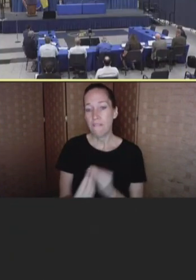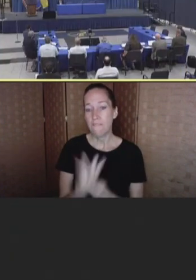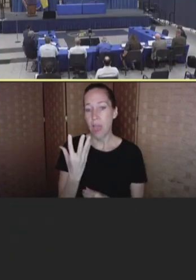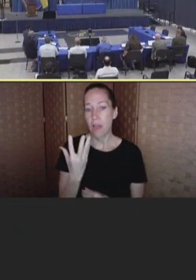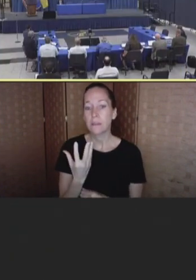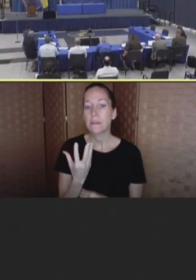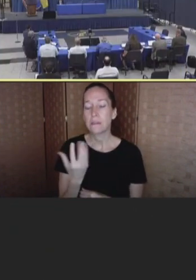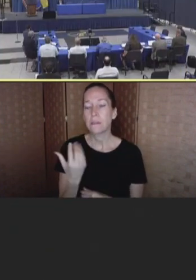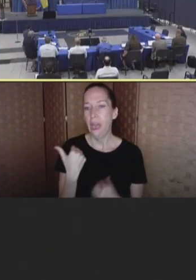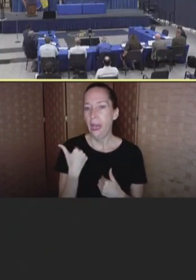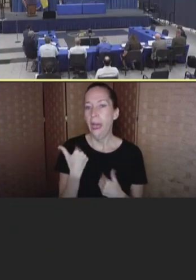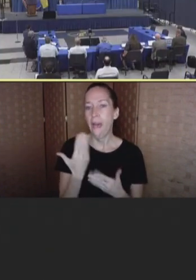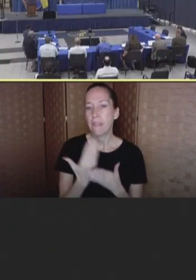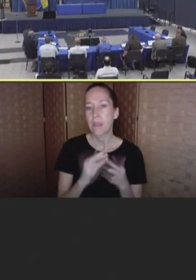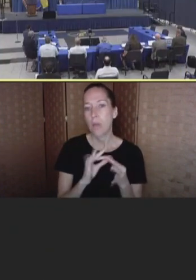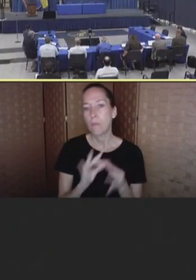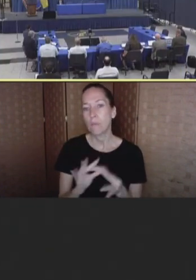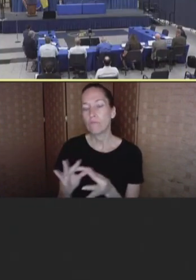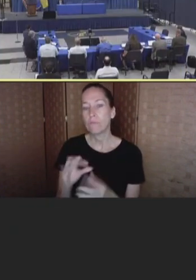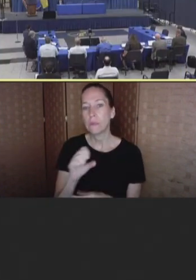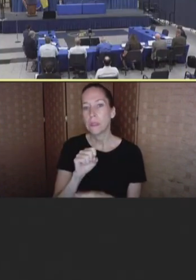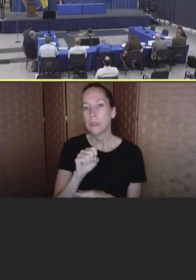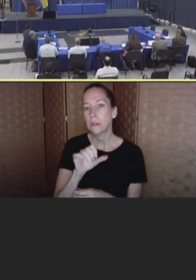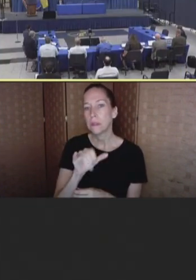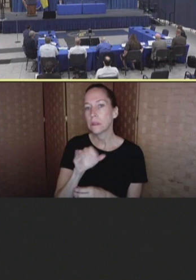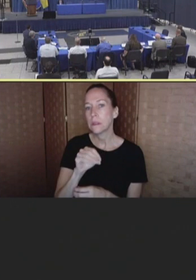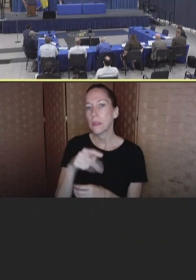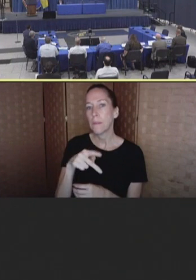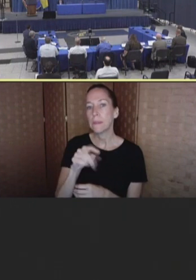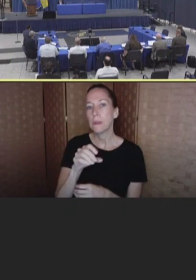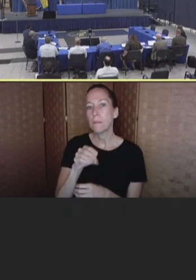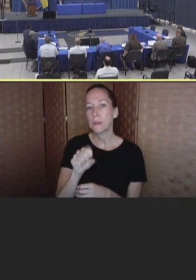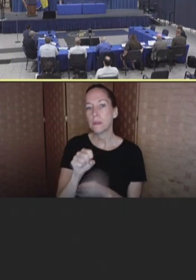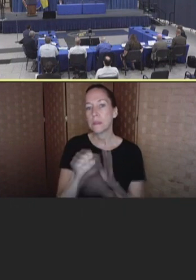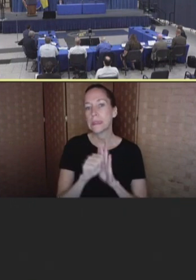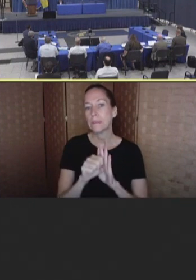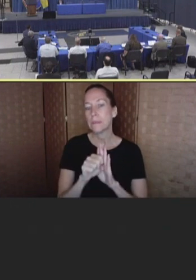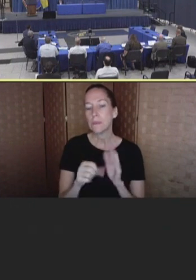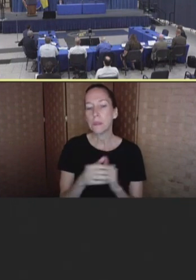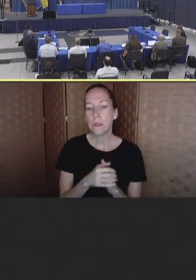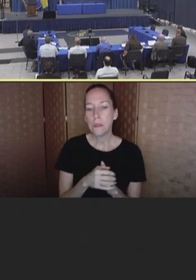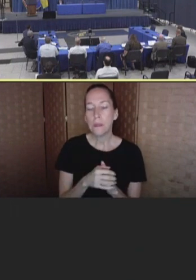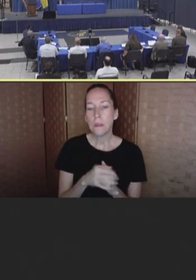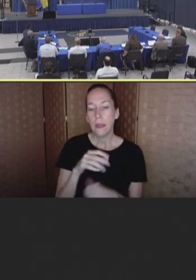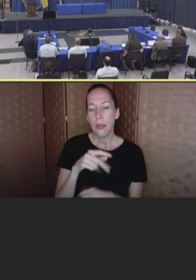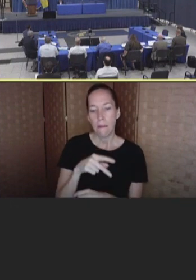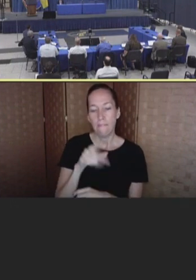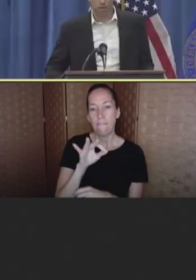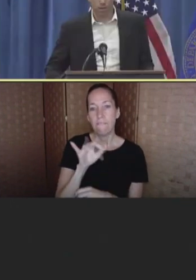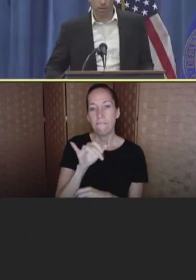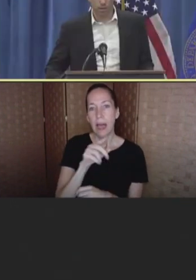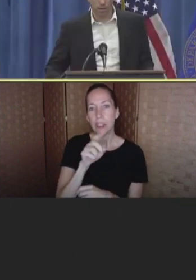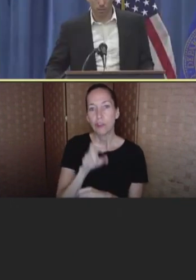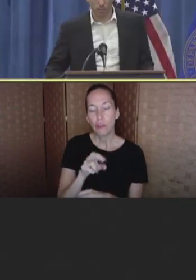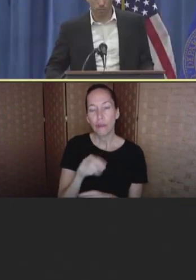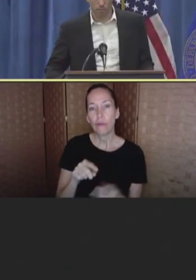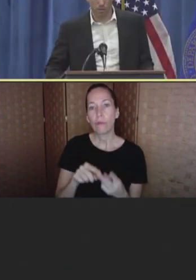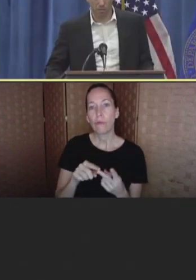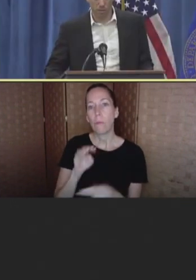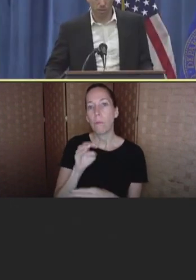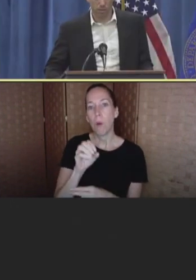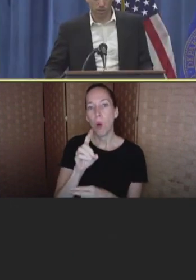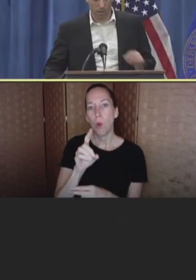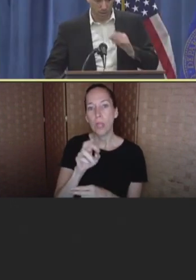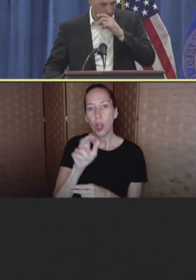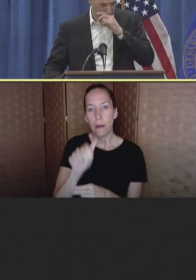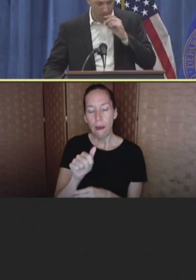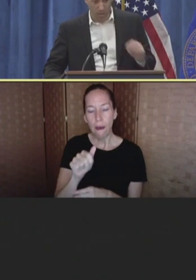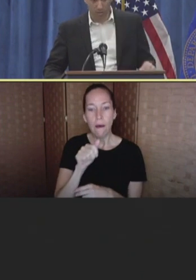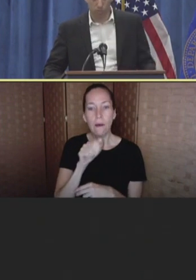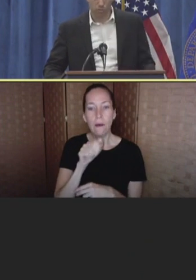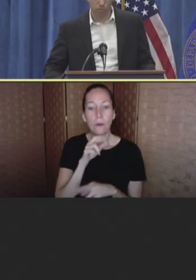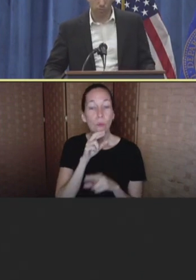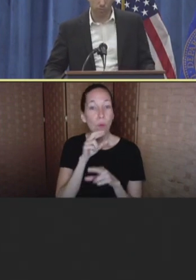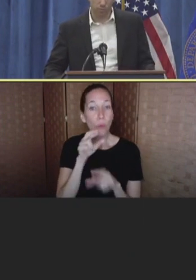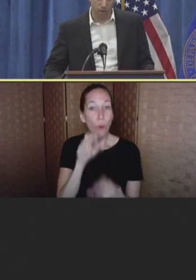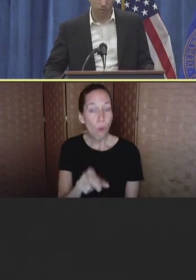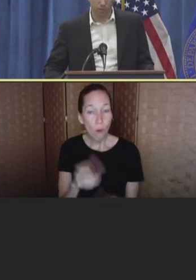And it was reported in Pfizer, Moderna, and other vaccination that it had been after five